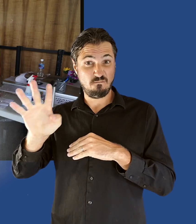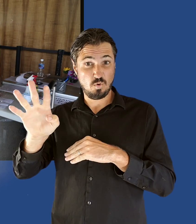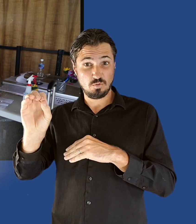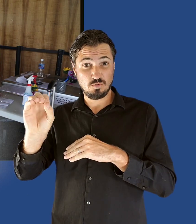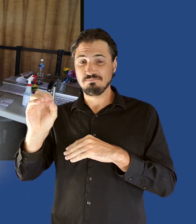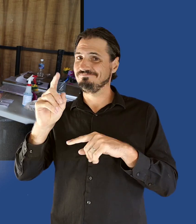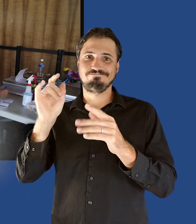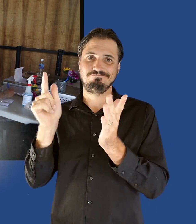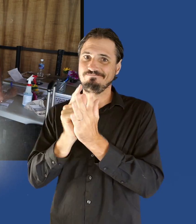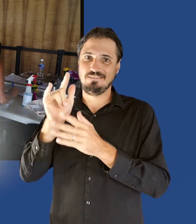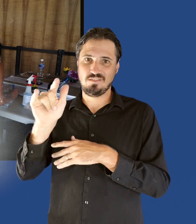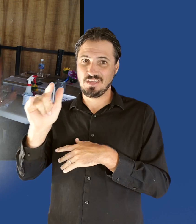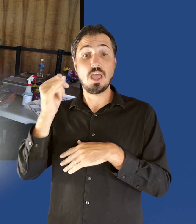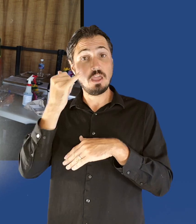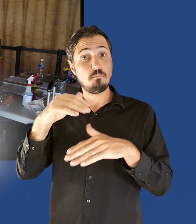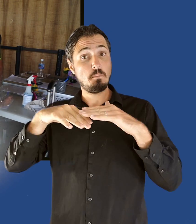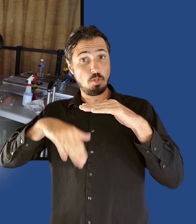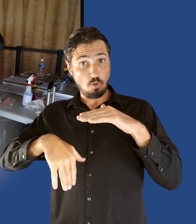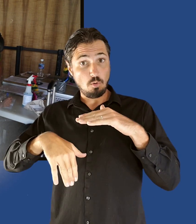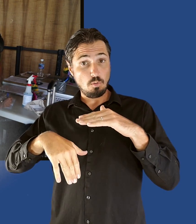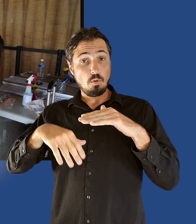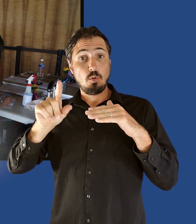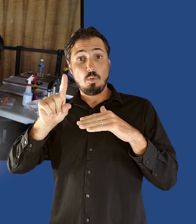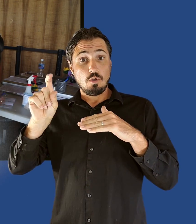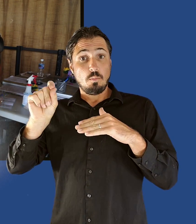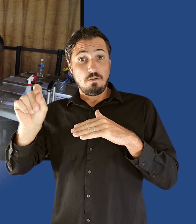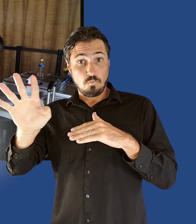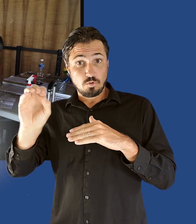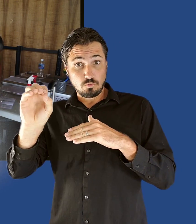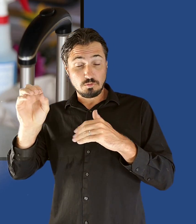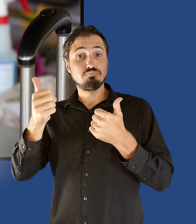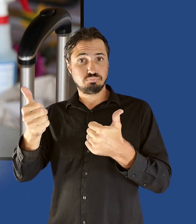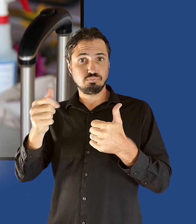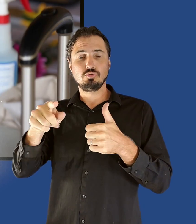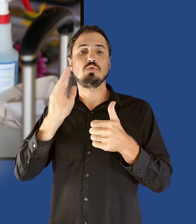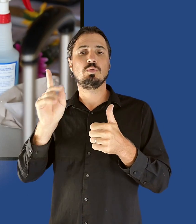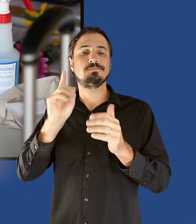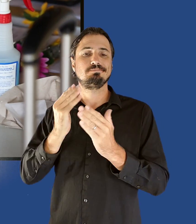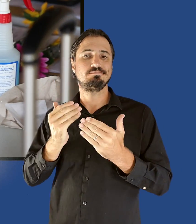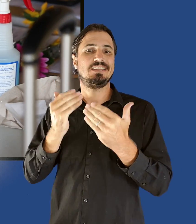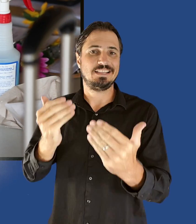If your temperature is below 100.4, you will proceed to the next station to complete your Traveler Health Form.